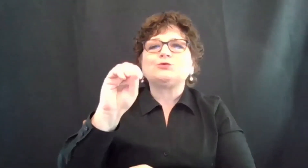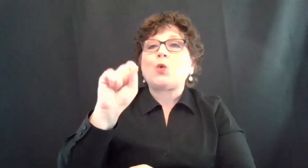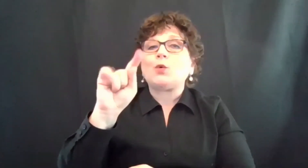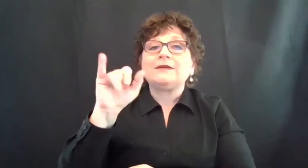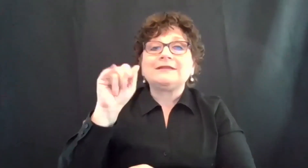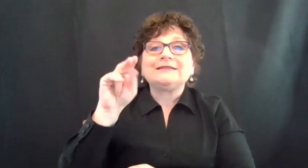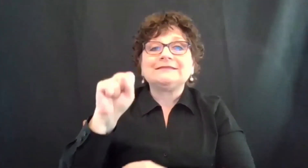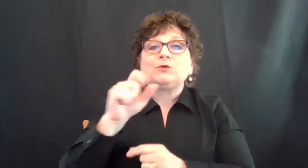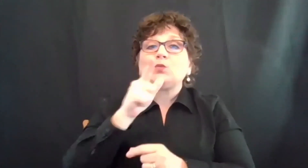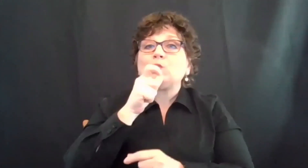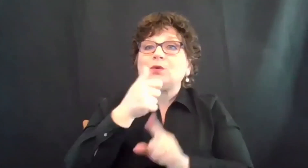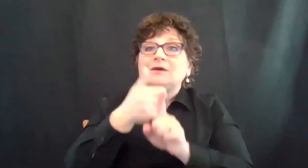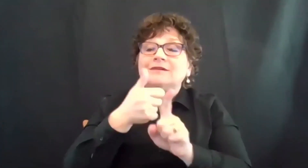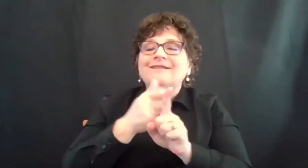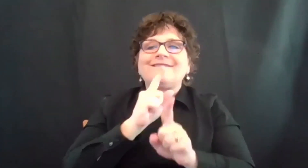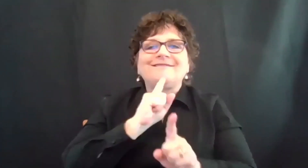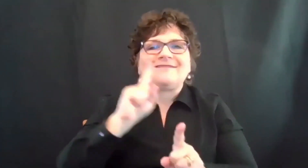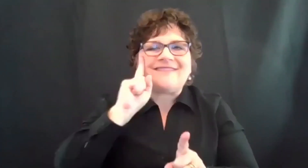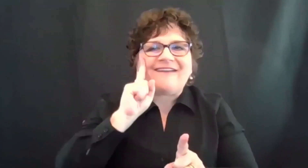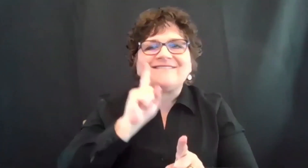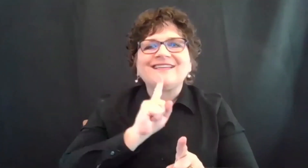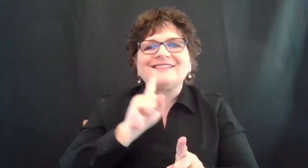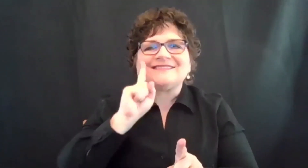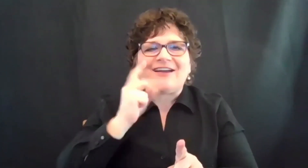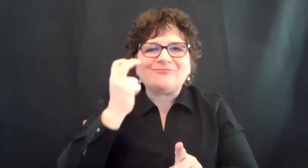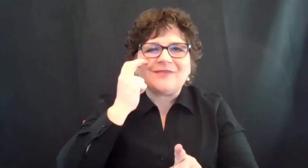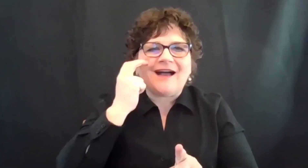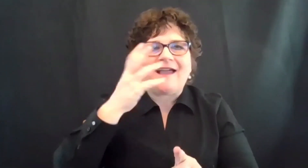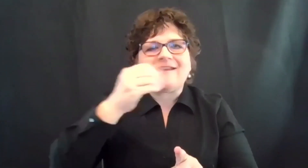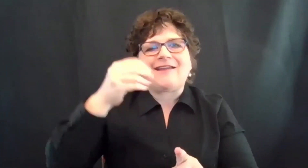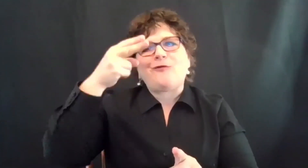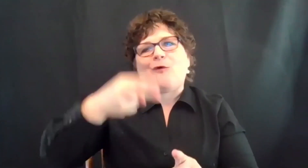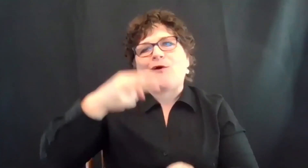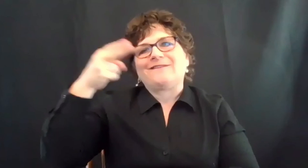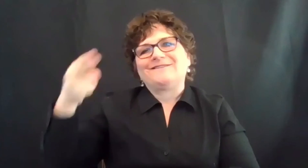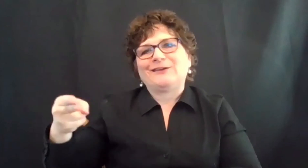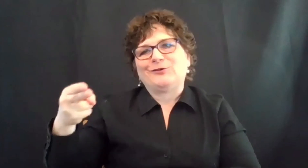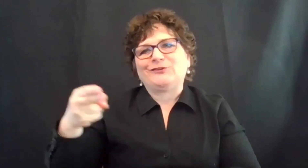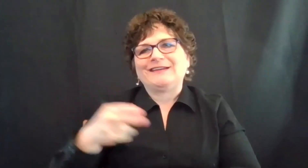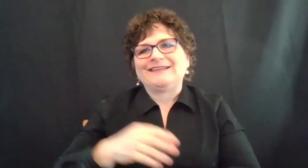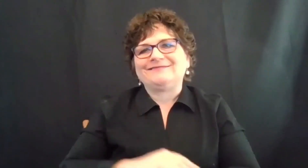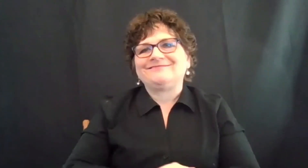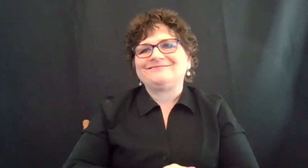who are deaf, deafblind, and hard of hearing.